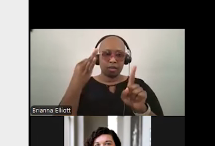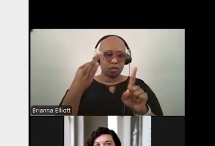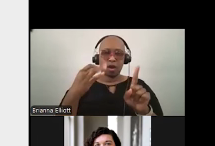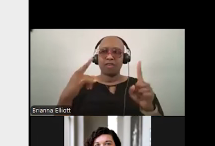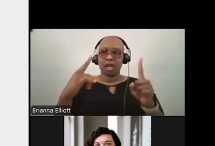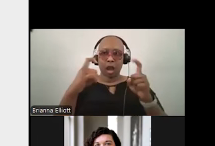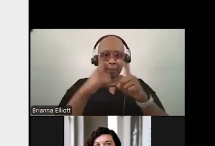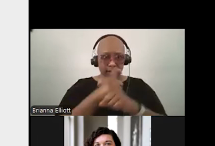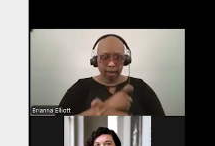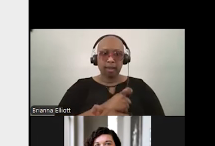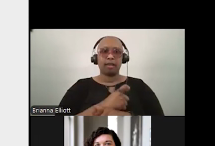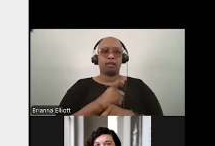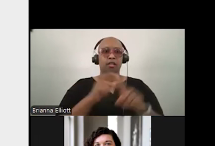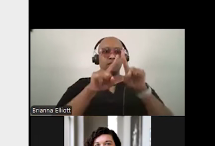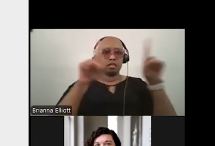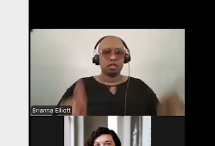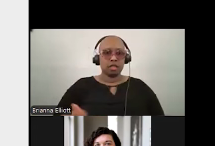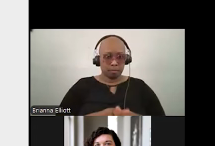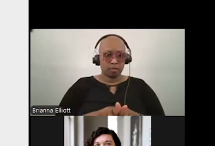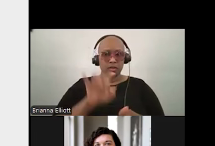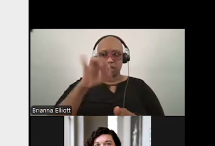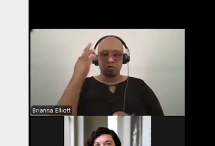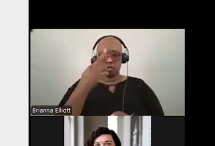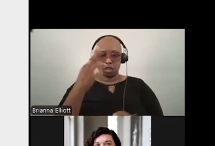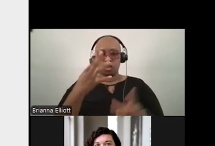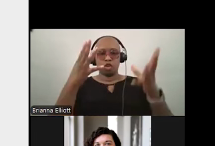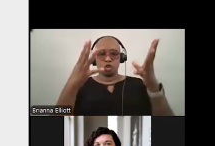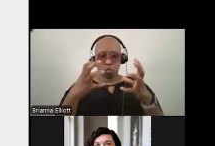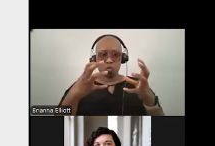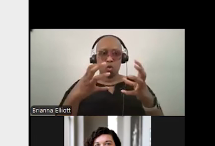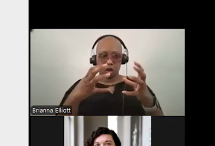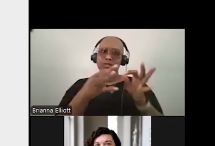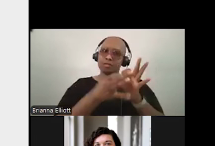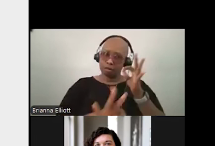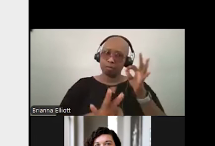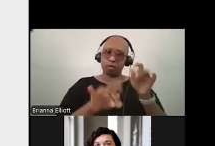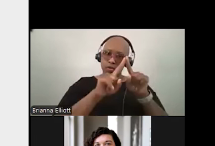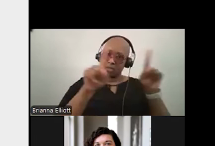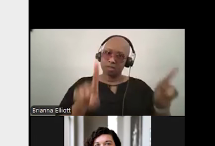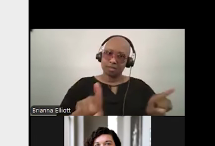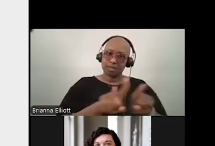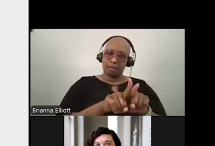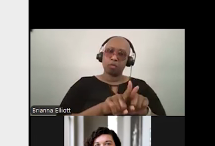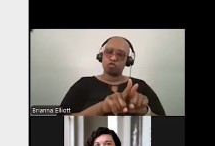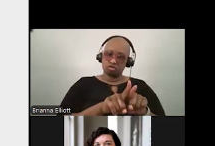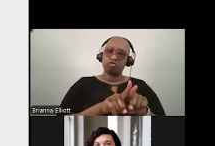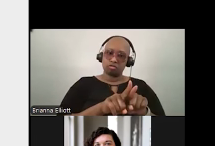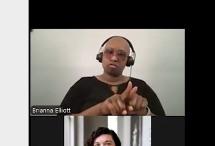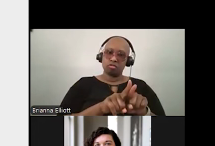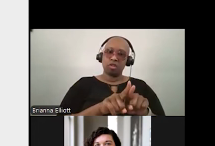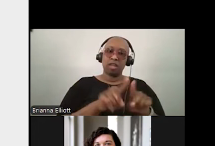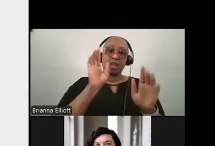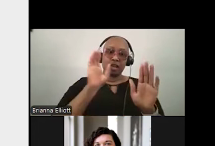simple tables in an image of a table, then yes, you're going to need alt text because